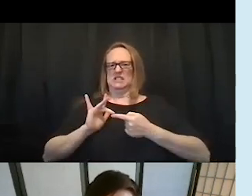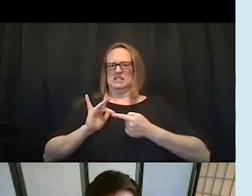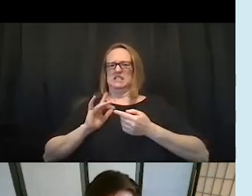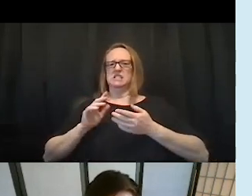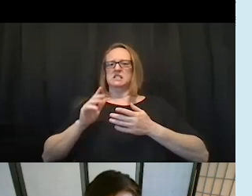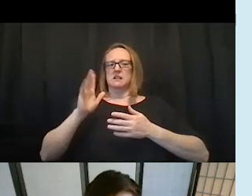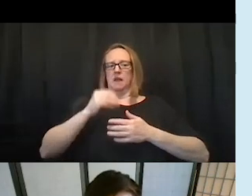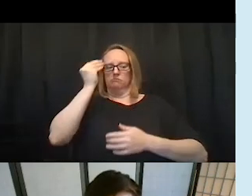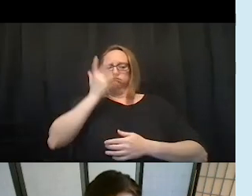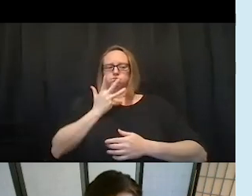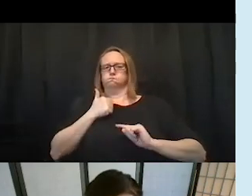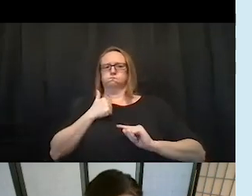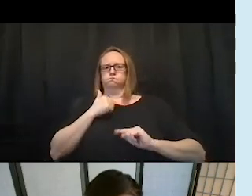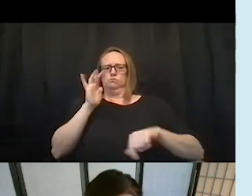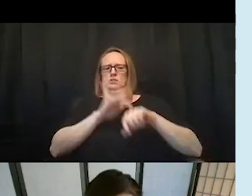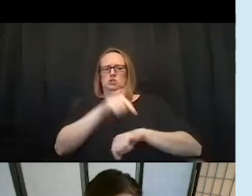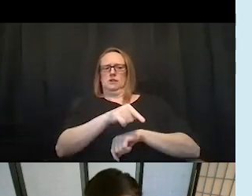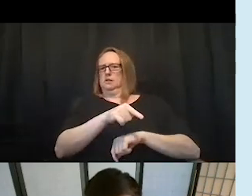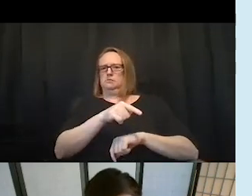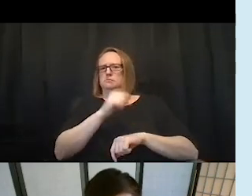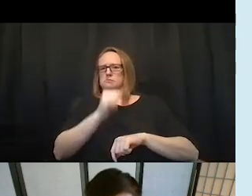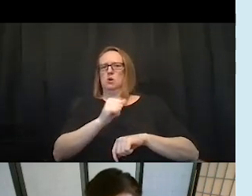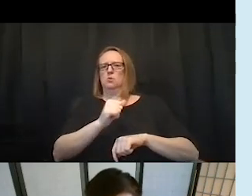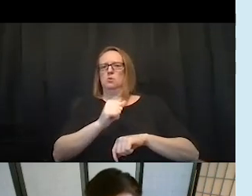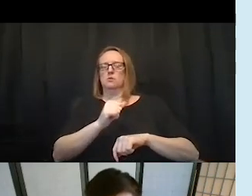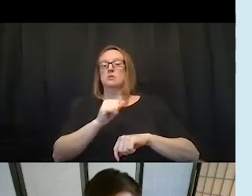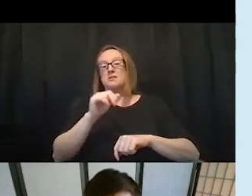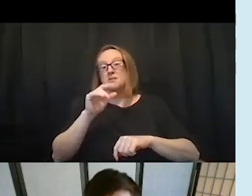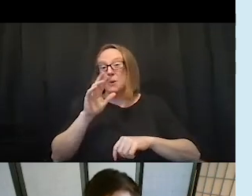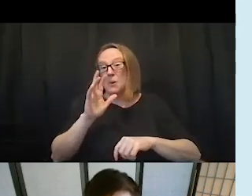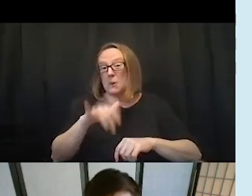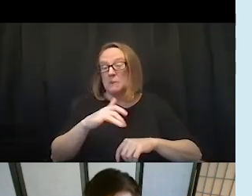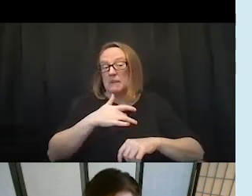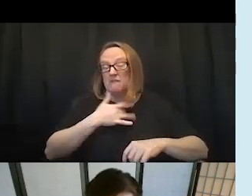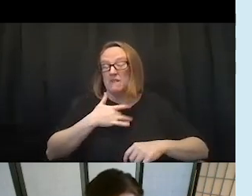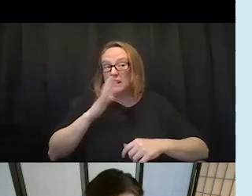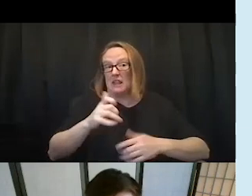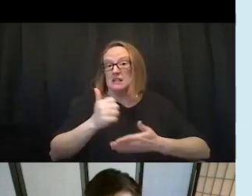we are now in an age where our bodies can't really determine what is a true threat versus